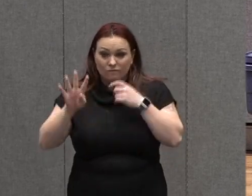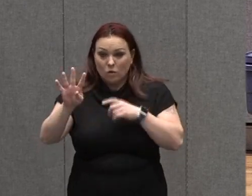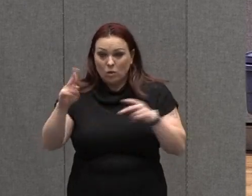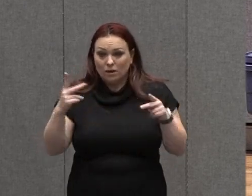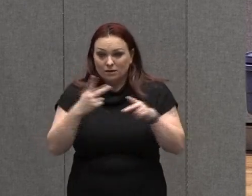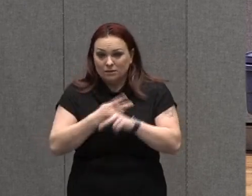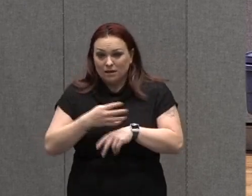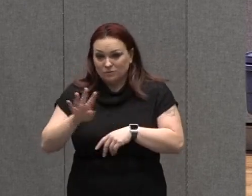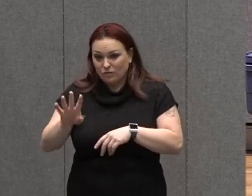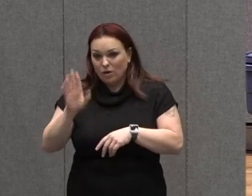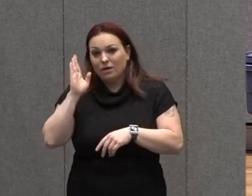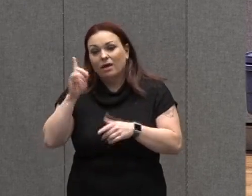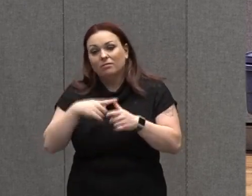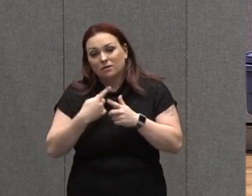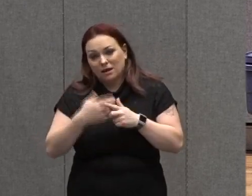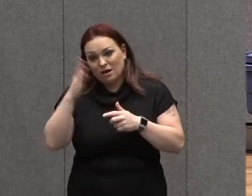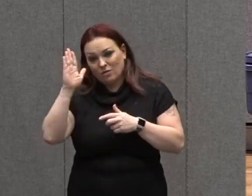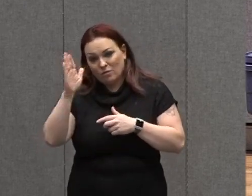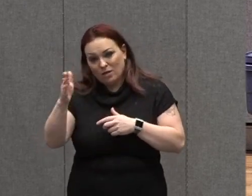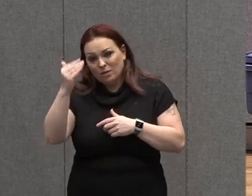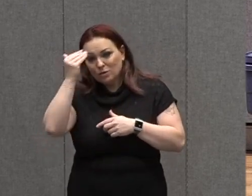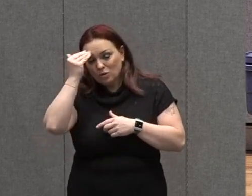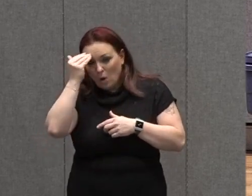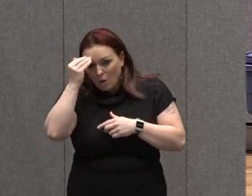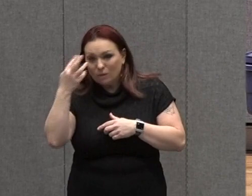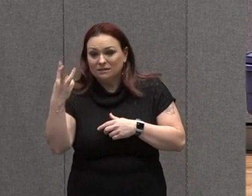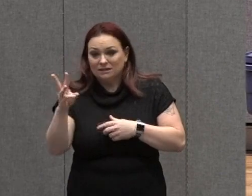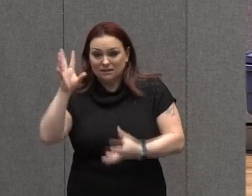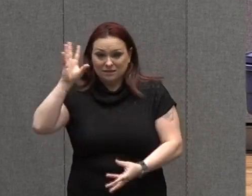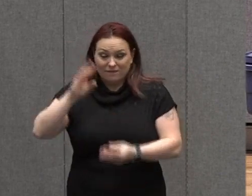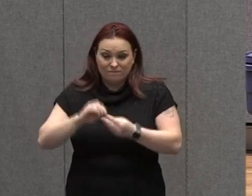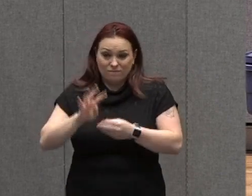and I would have known, it's sixteen beats. Four lines of four, sixteen beats.